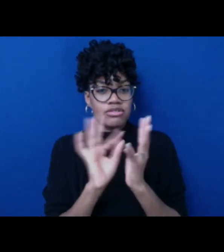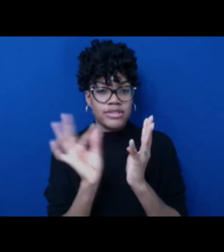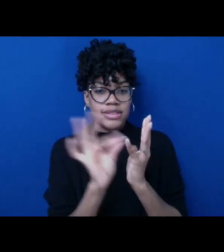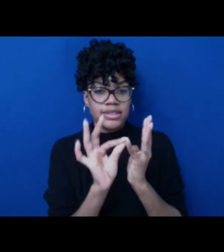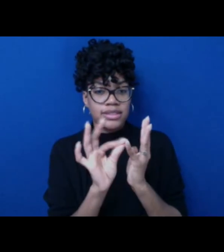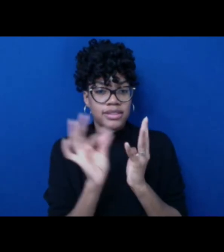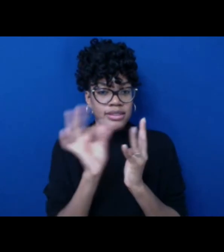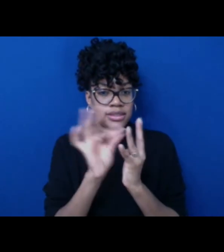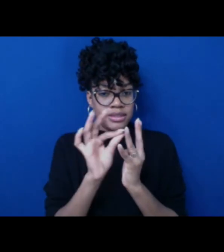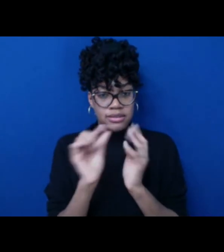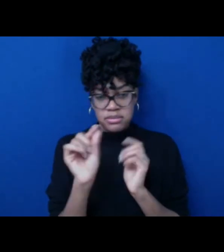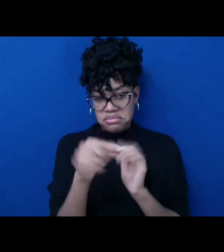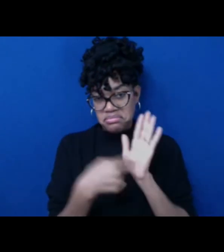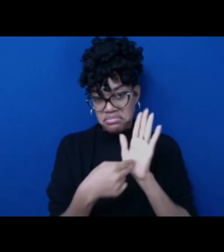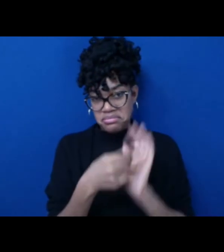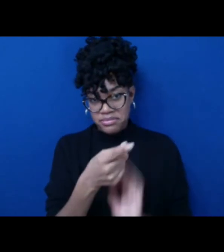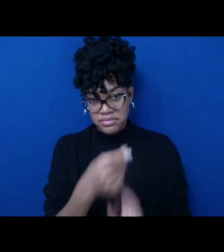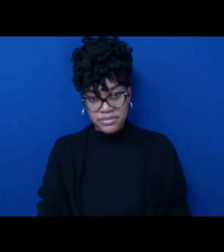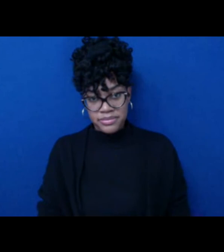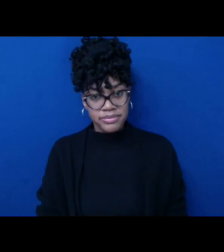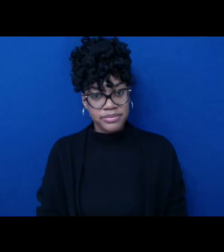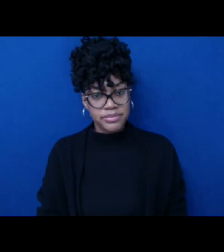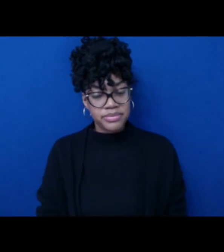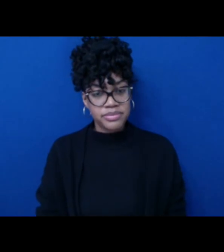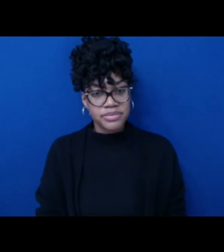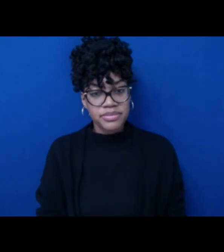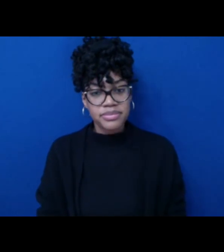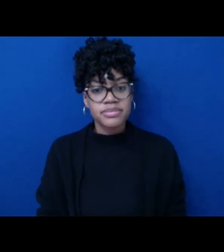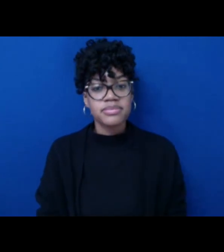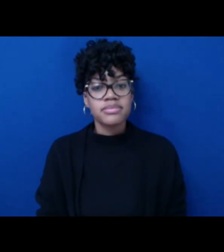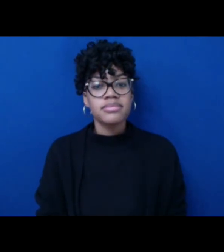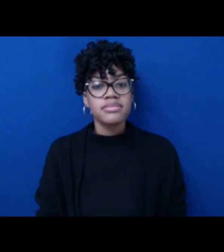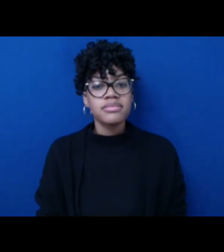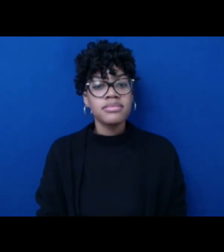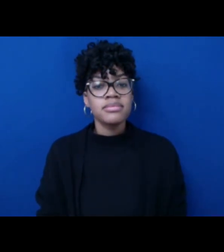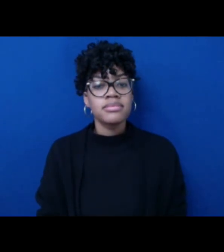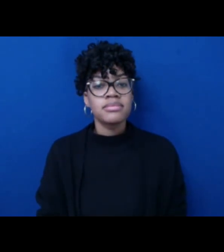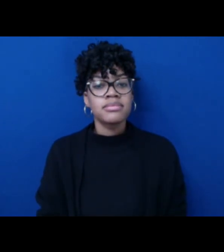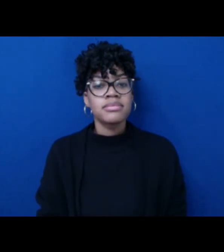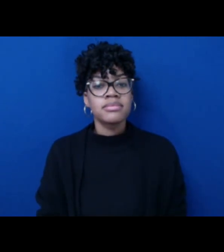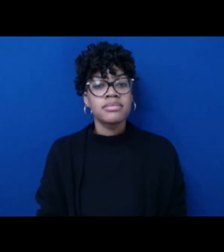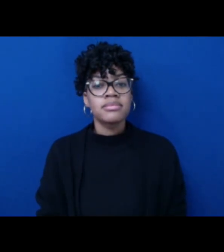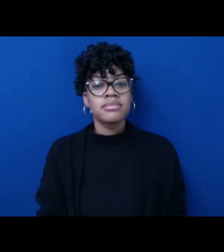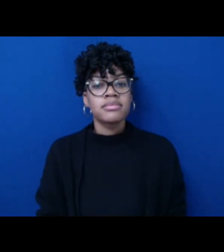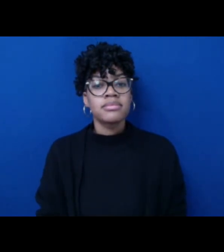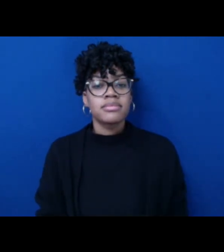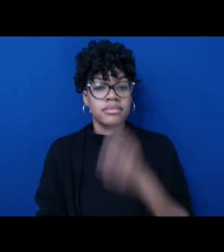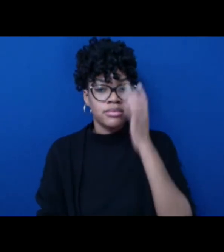So you're going to take your tiny zooxanthellae, and we're going to place them on our tentacles